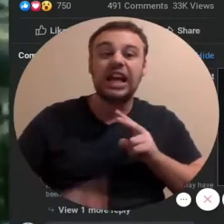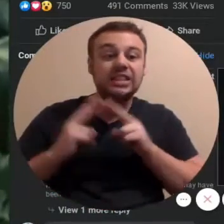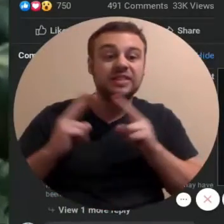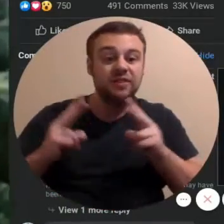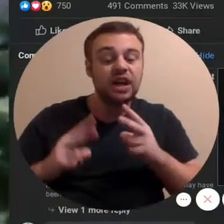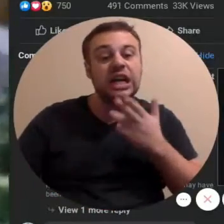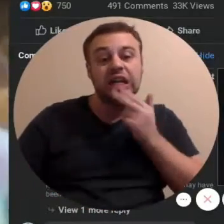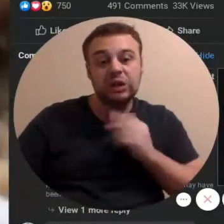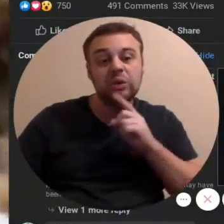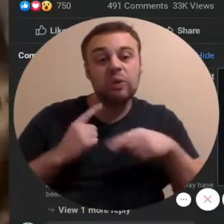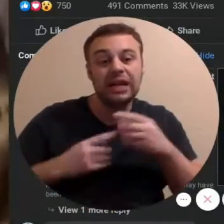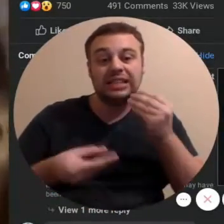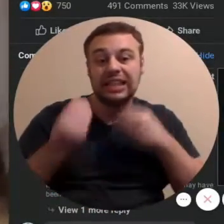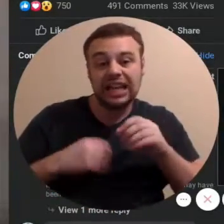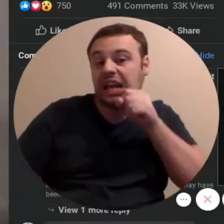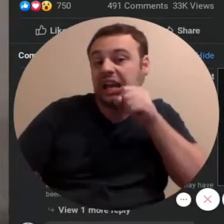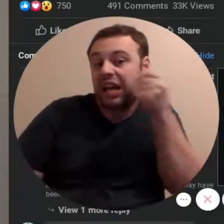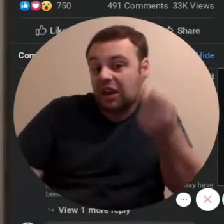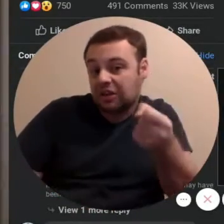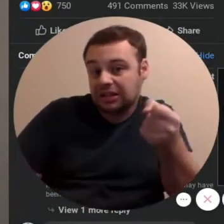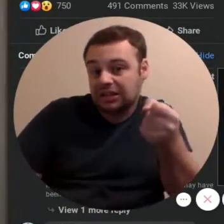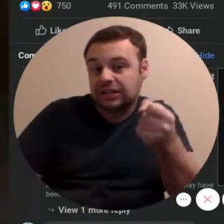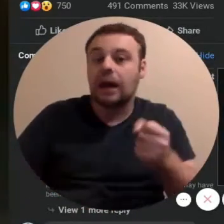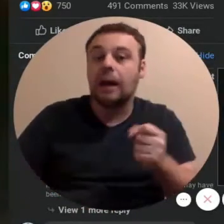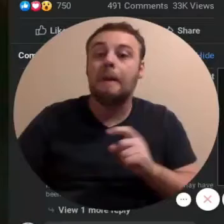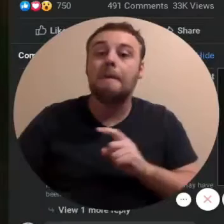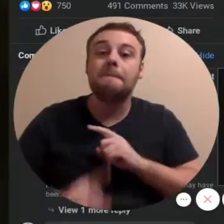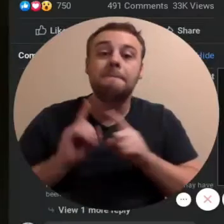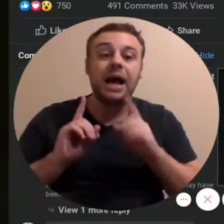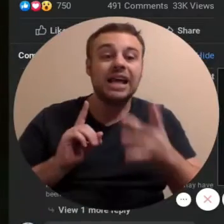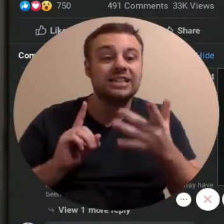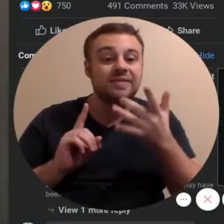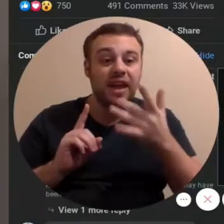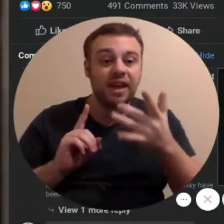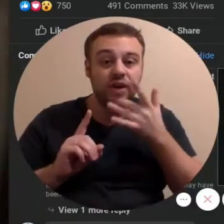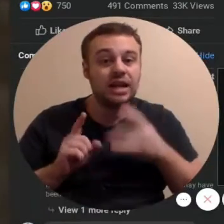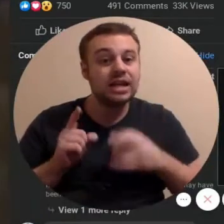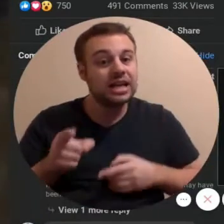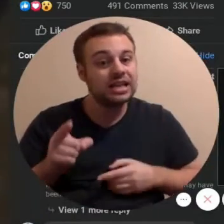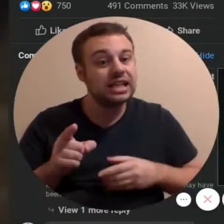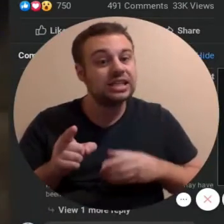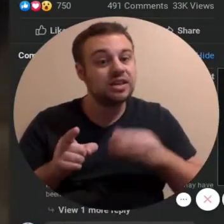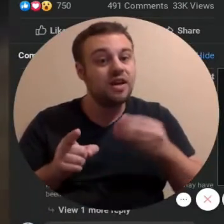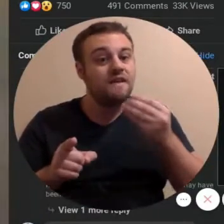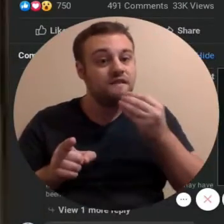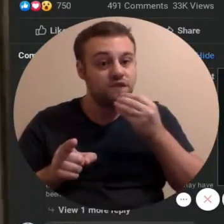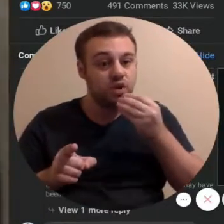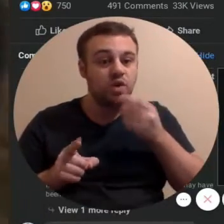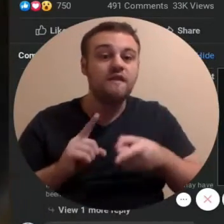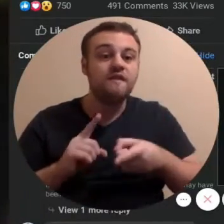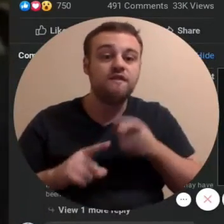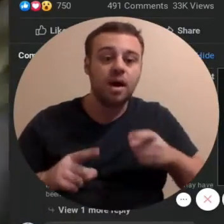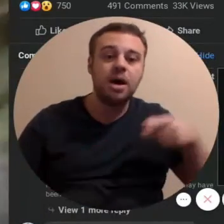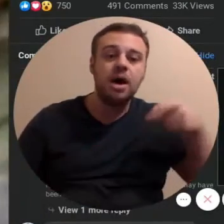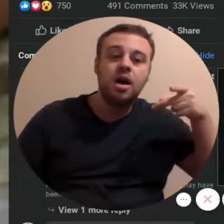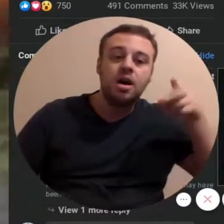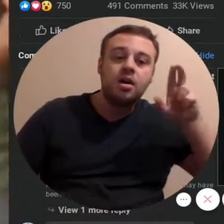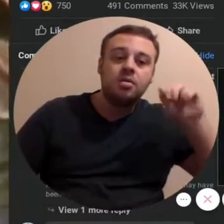His favorite is the primate diet, though. Erica: Oh, So that's like a dog biscuit kind of thing?